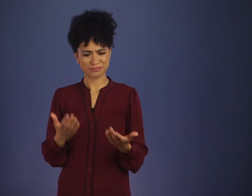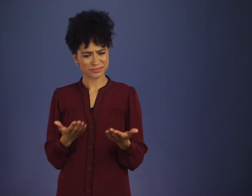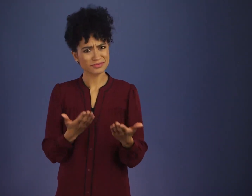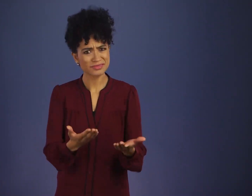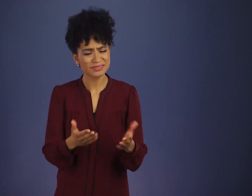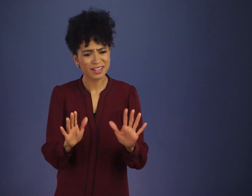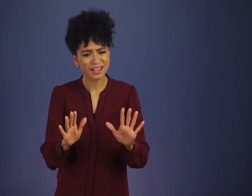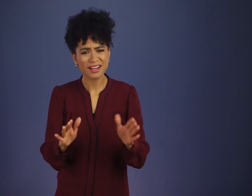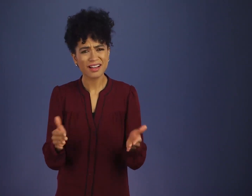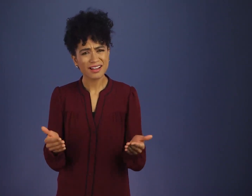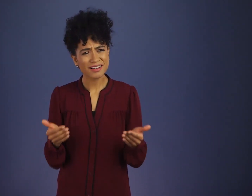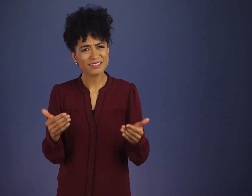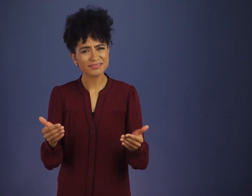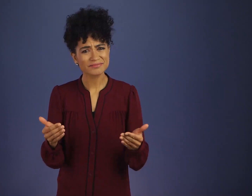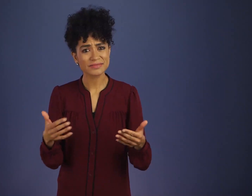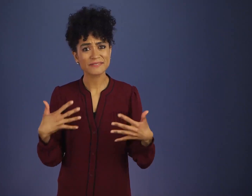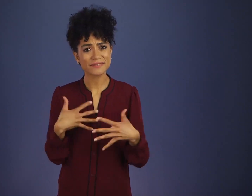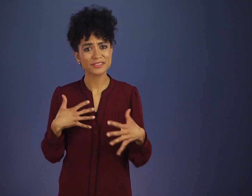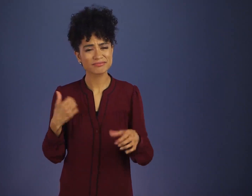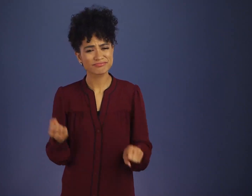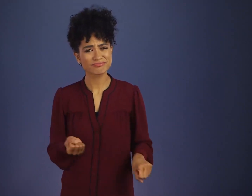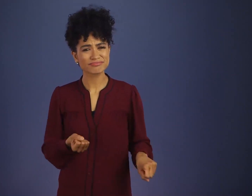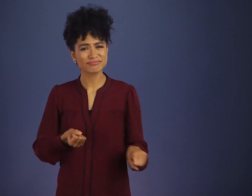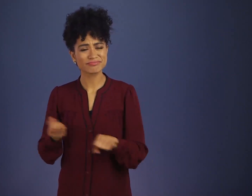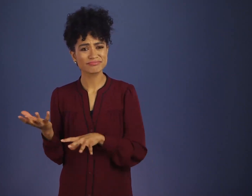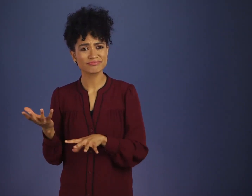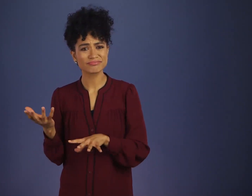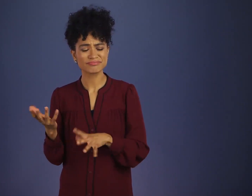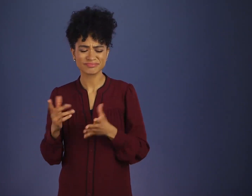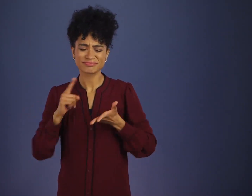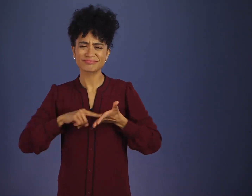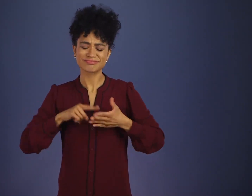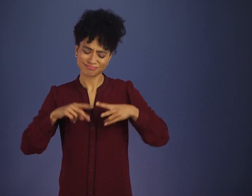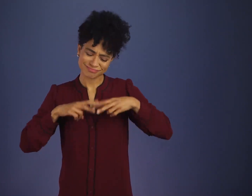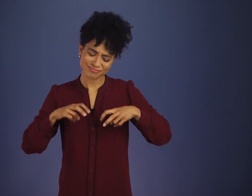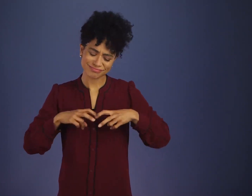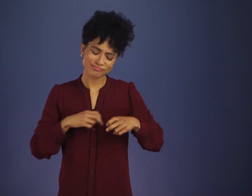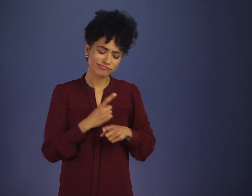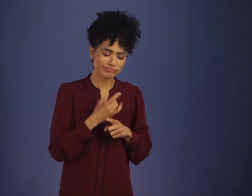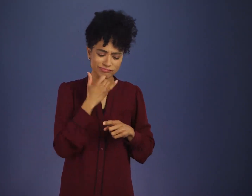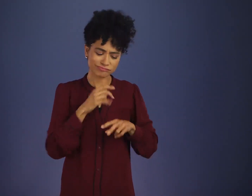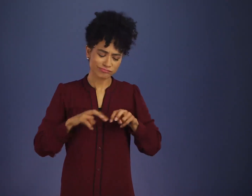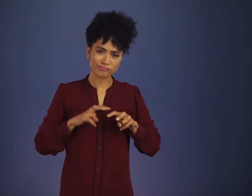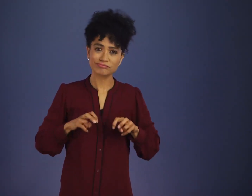So when A.A. suggests a fearless moral inventory, it must seem to every newcomer